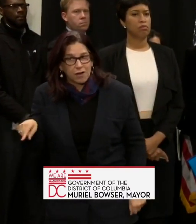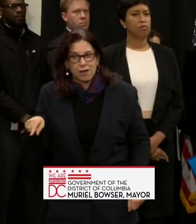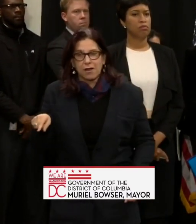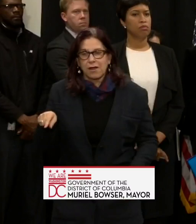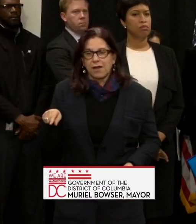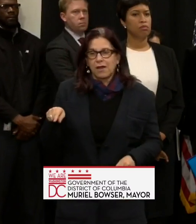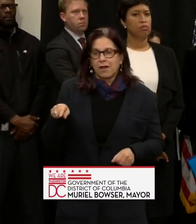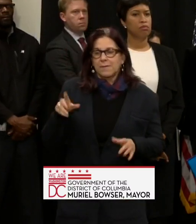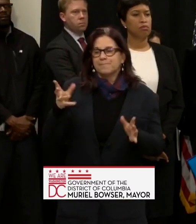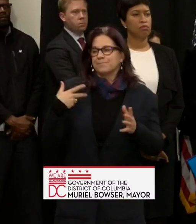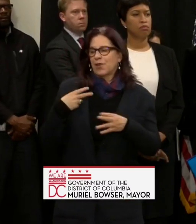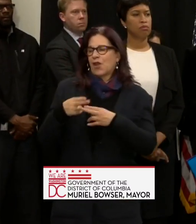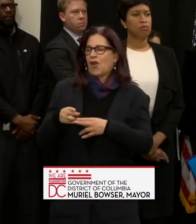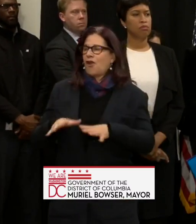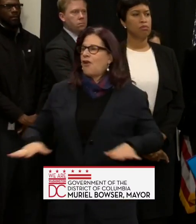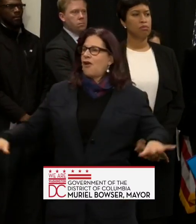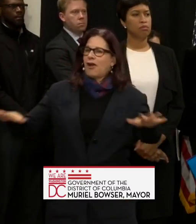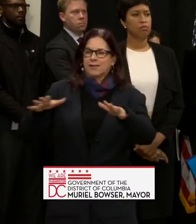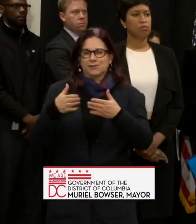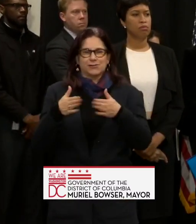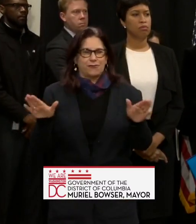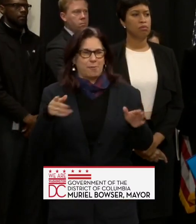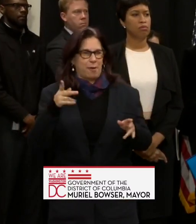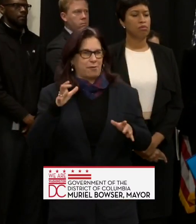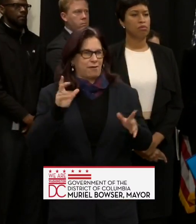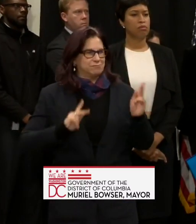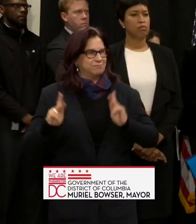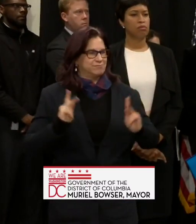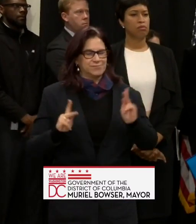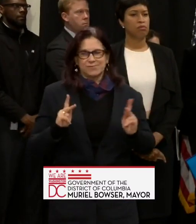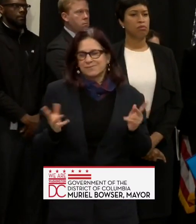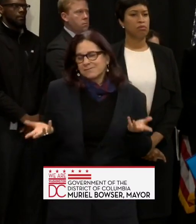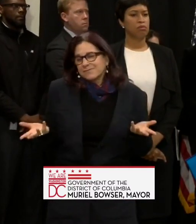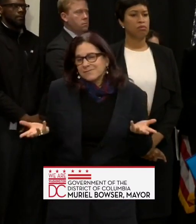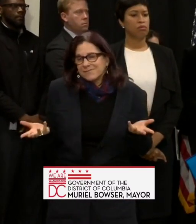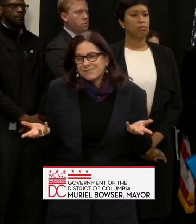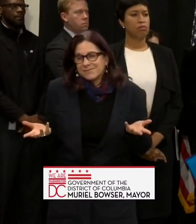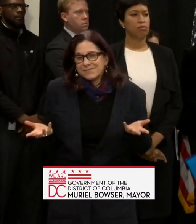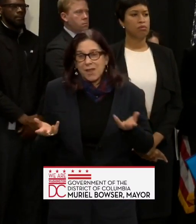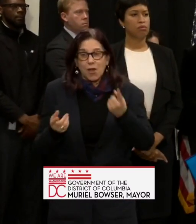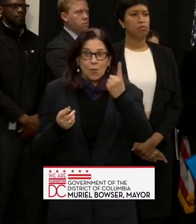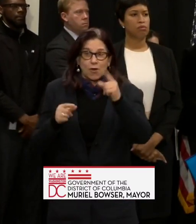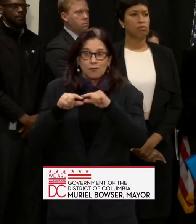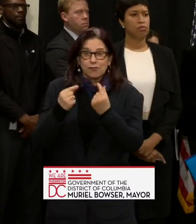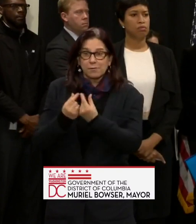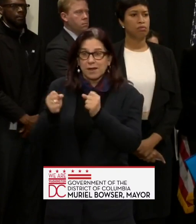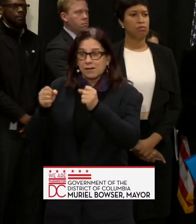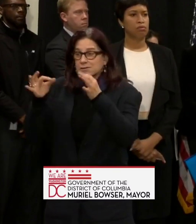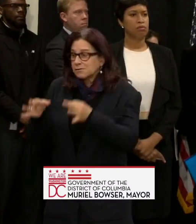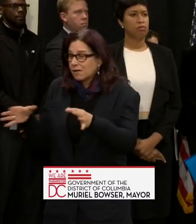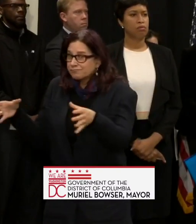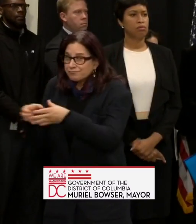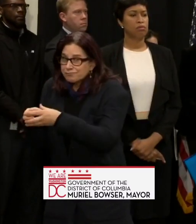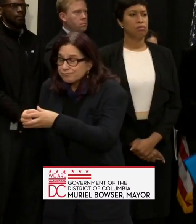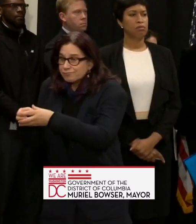SO THERE IS NOT DESIGNATED AREAS. INDIVIDUAL GROUP MIGHT DECIDE TO MEET IN A PARTICULAR AREA, BUT